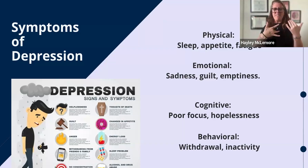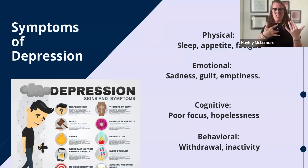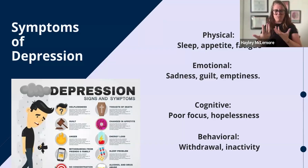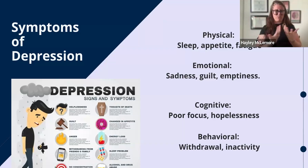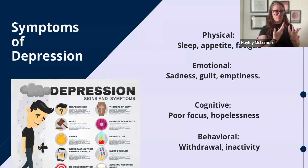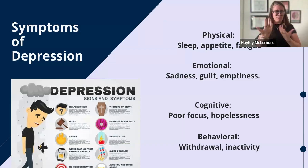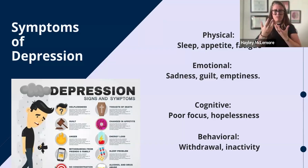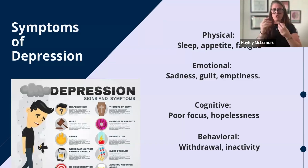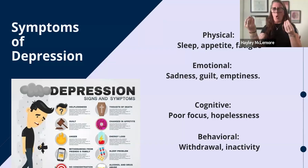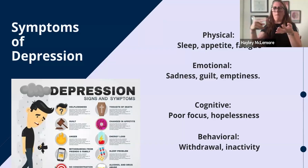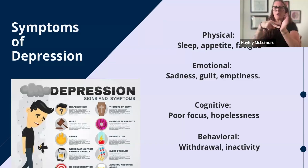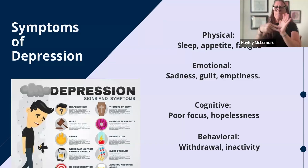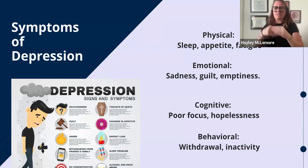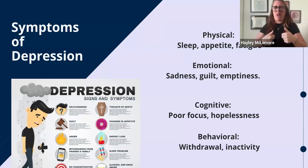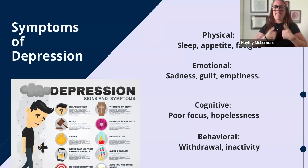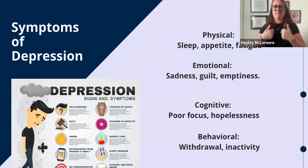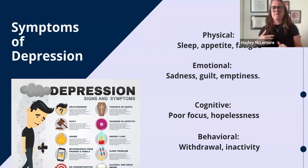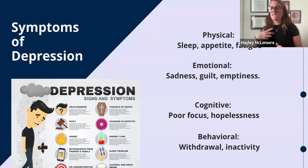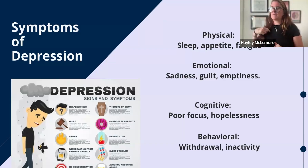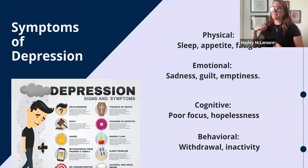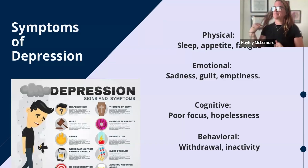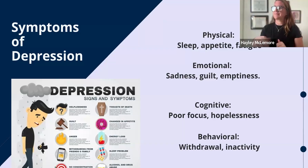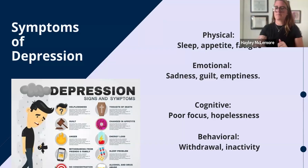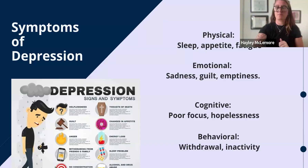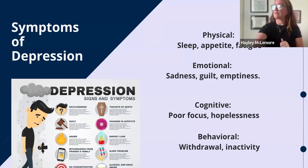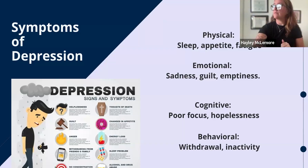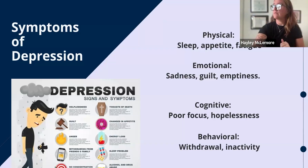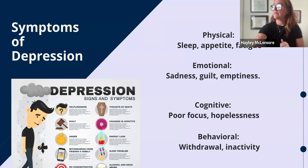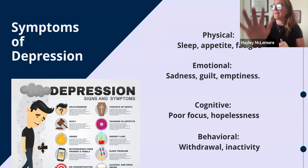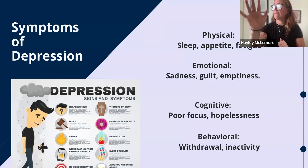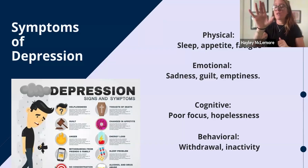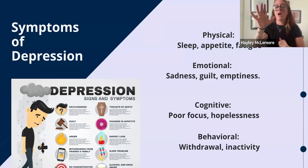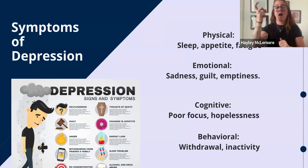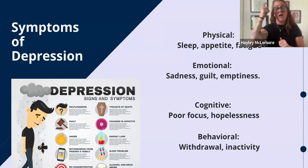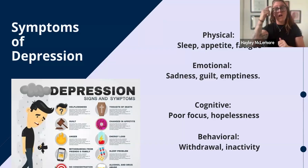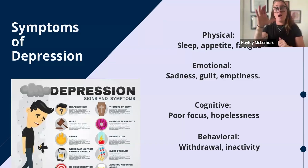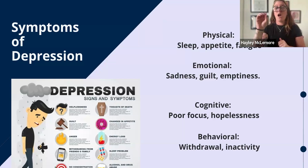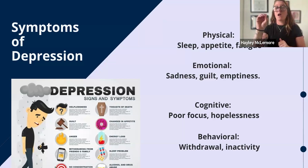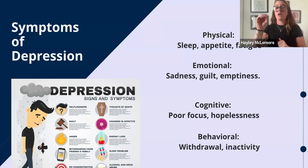or maybe just feel empty. I feel-- they might feel that they have no purpose for their life.